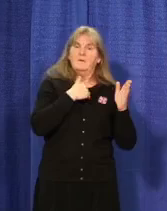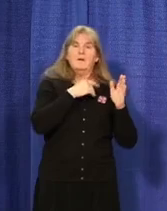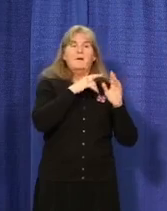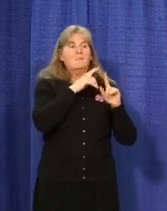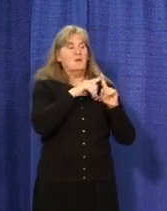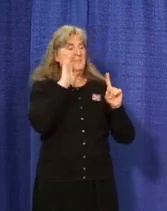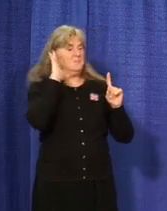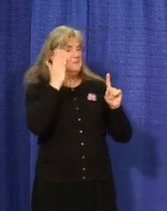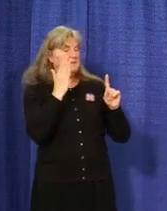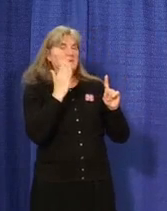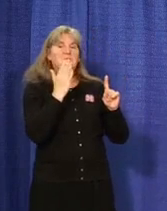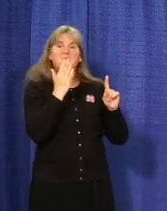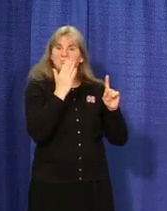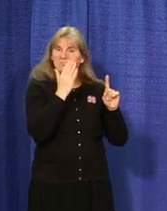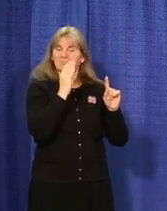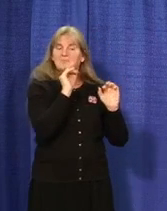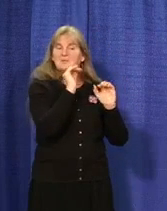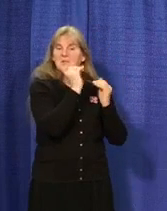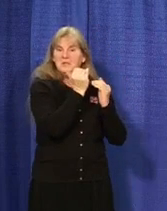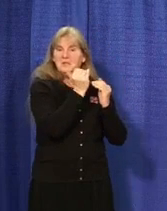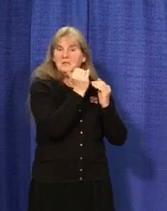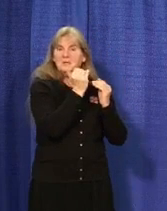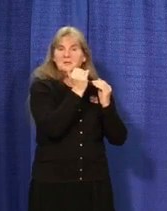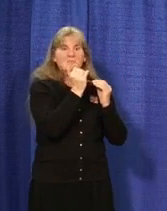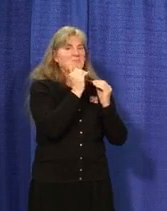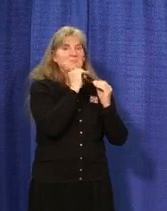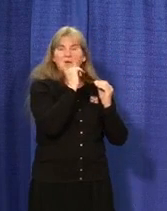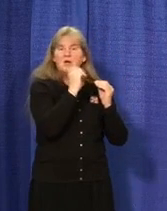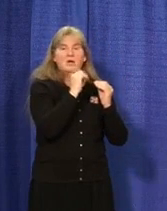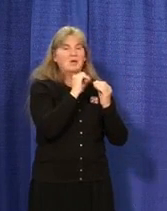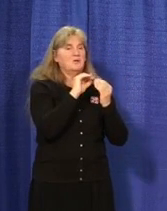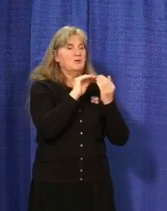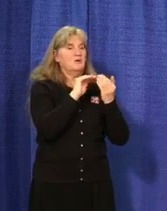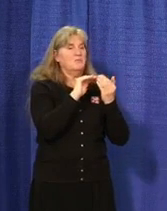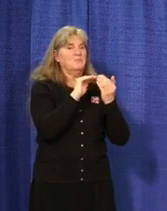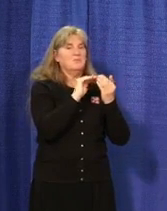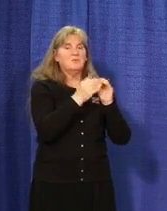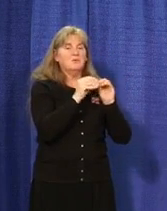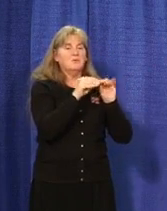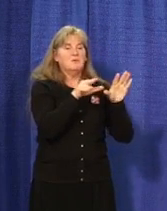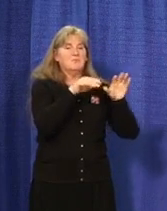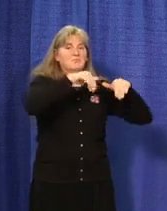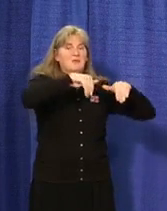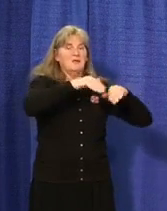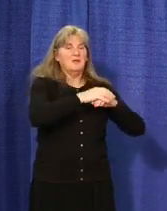positive for not seeing spread in the community. Pat: Thank you.